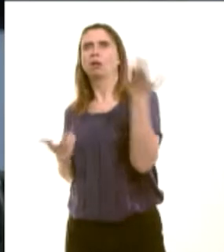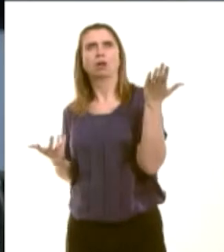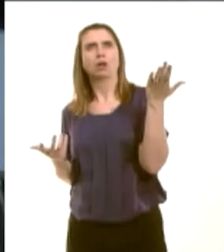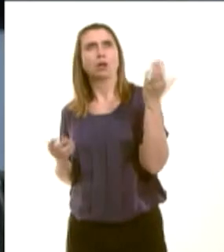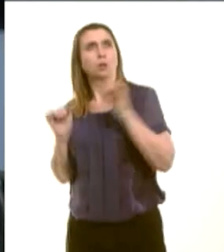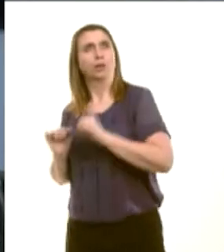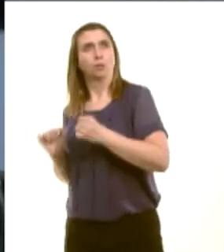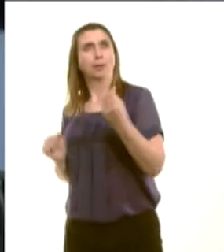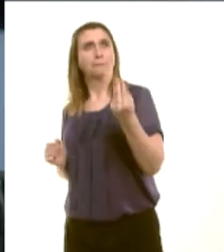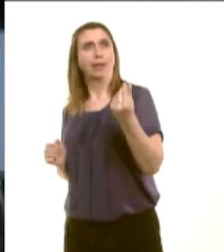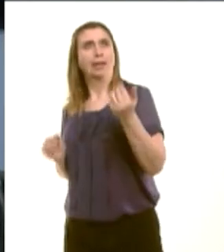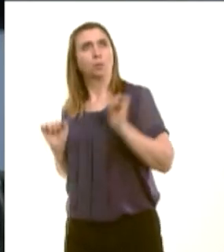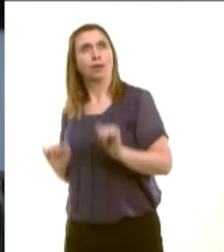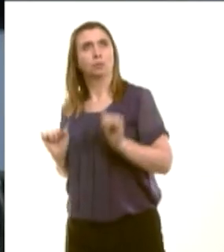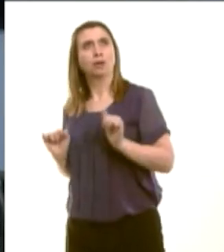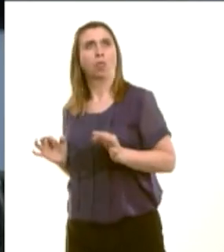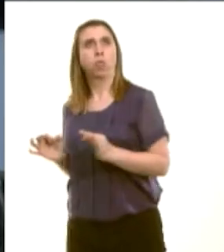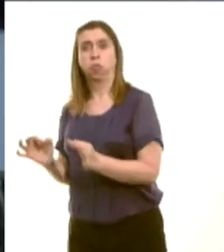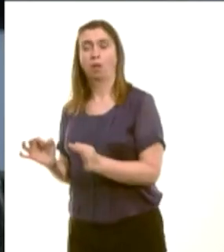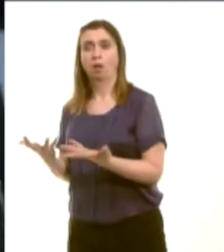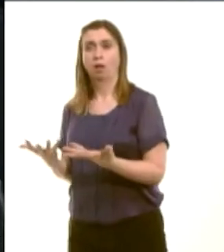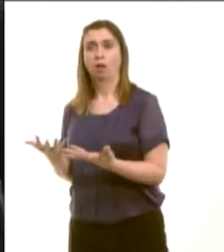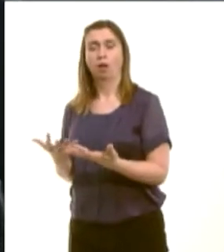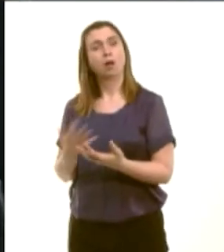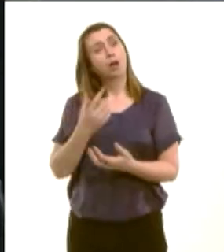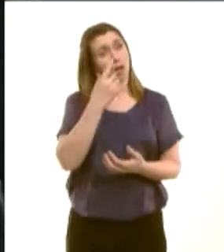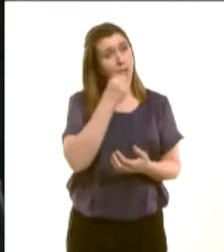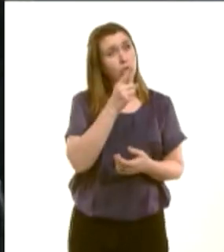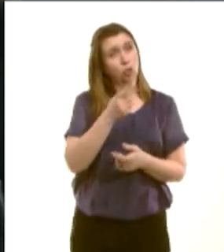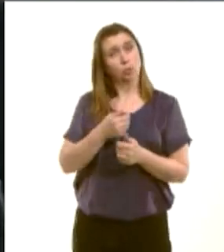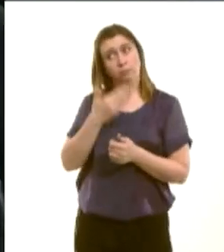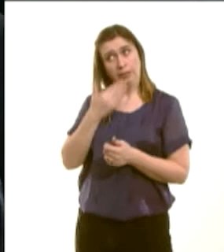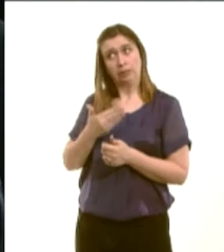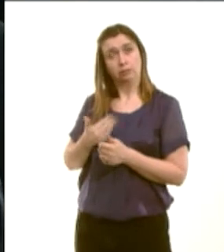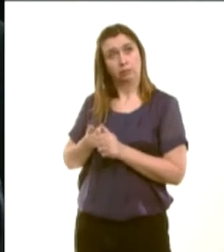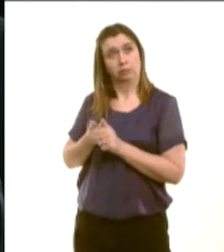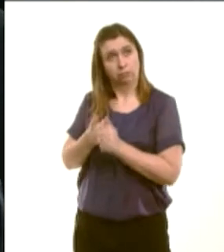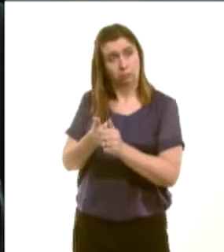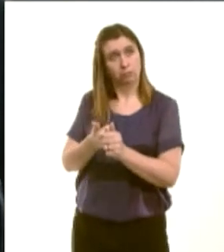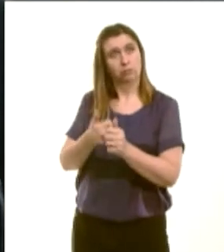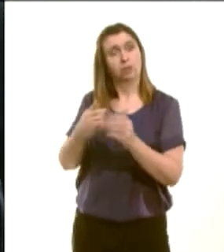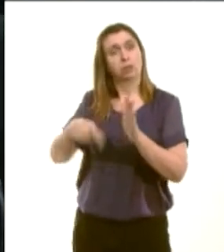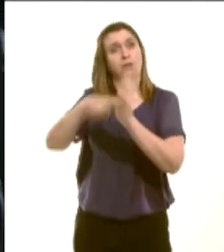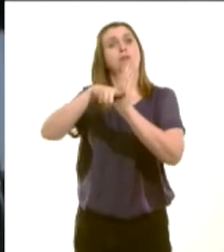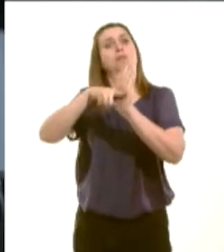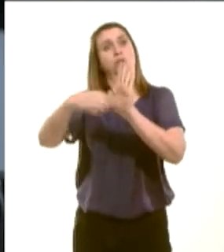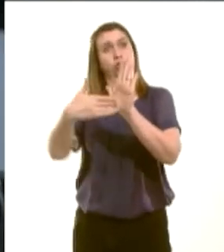becomes this delay. Would you endorse some kind of protocol that will ensure that constituents